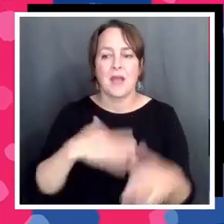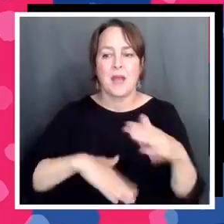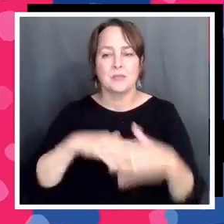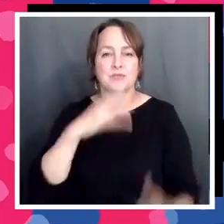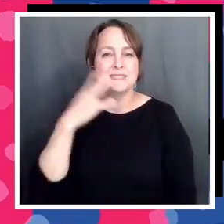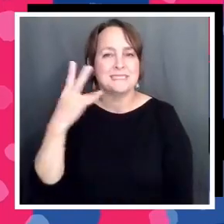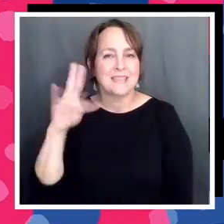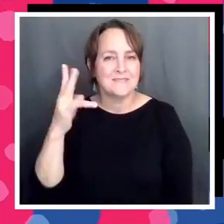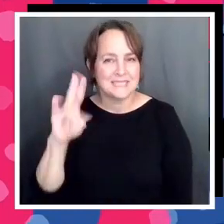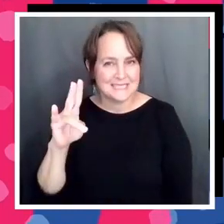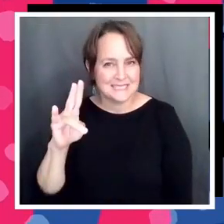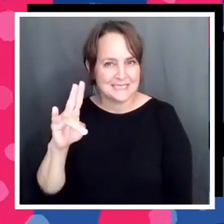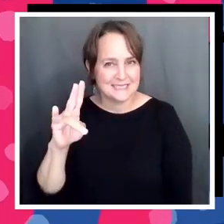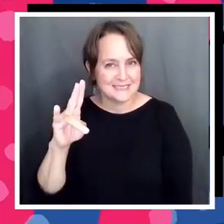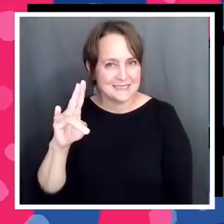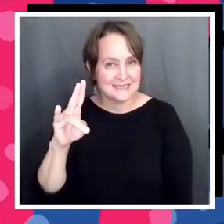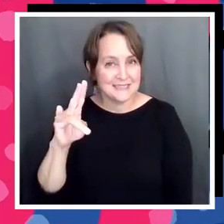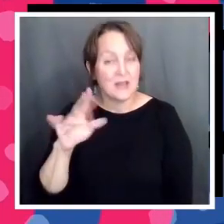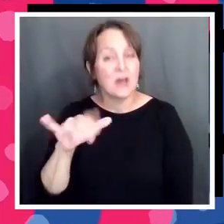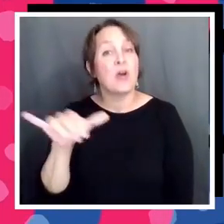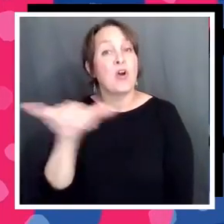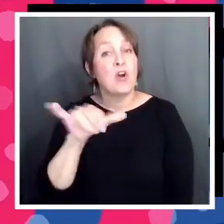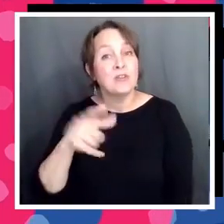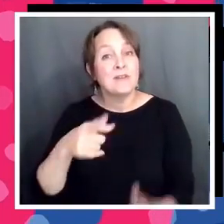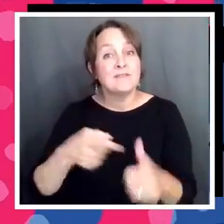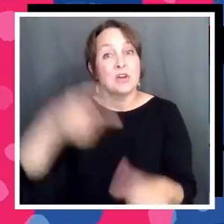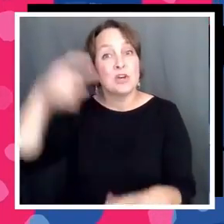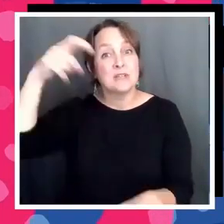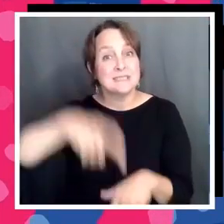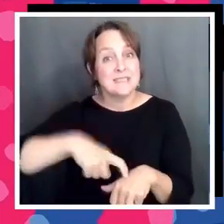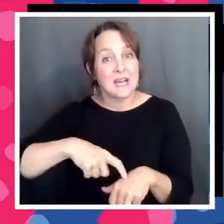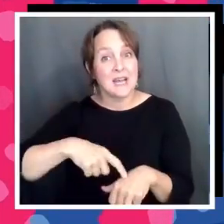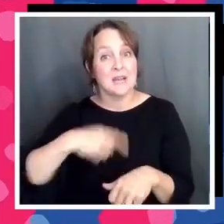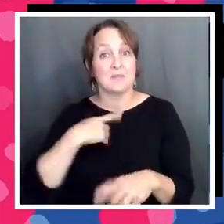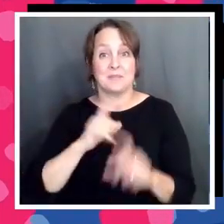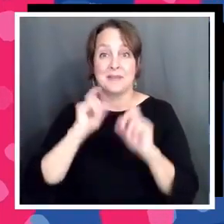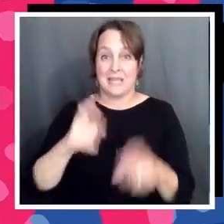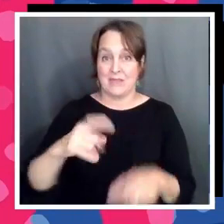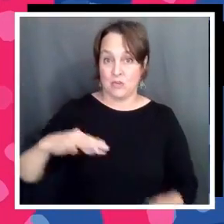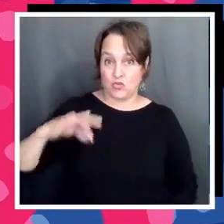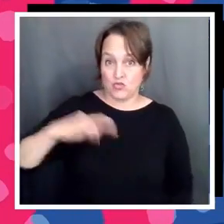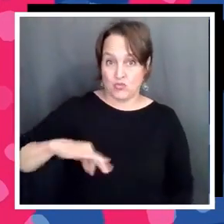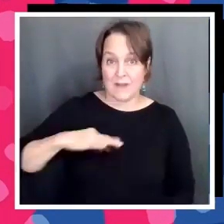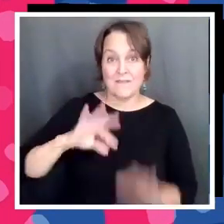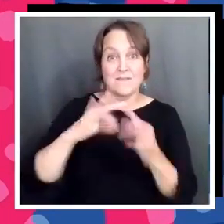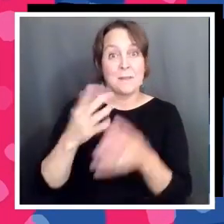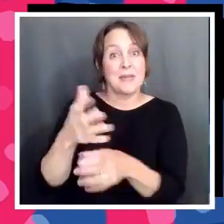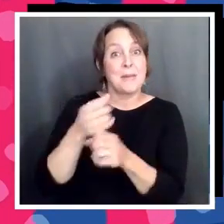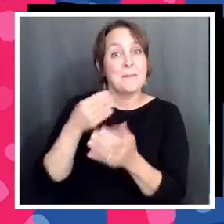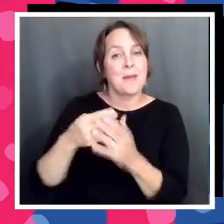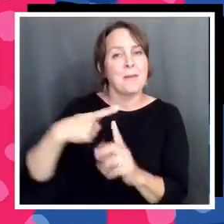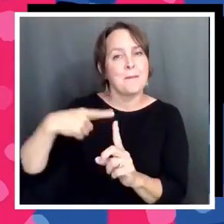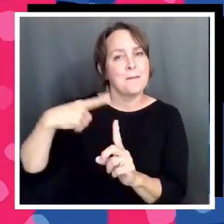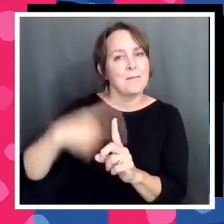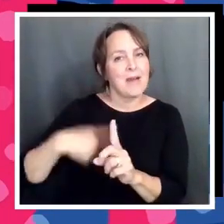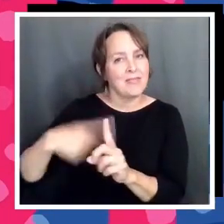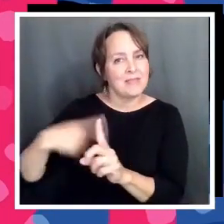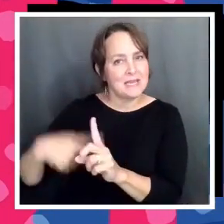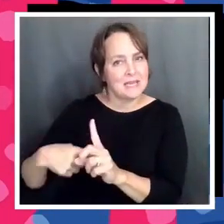WE EXPANDED THE CREDIT TO COVER 17-YEAR-OLDS.